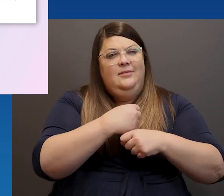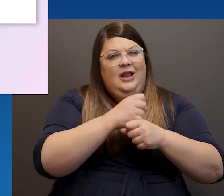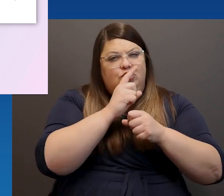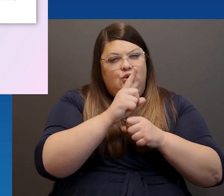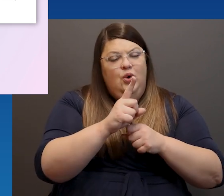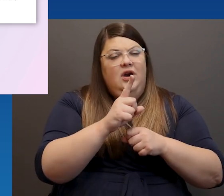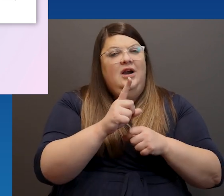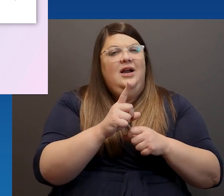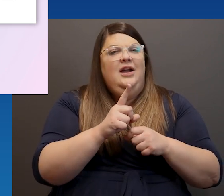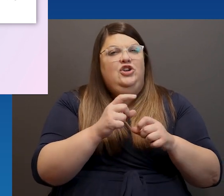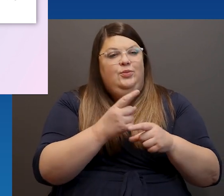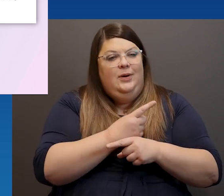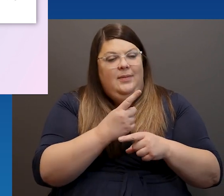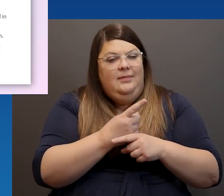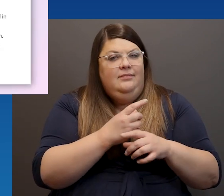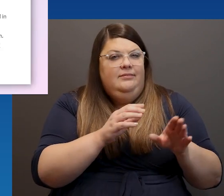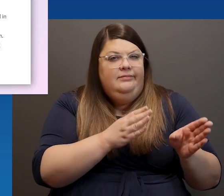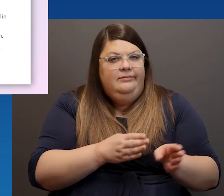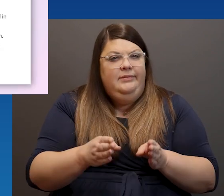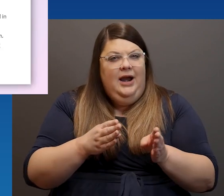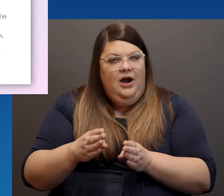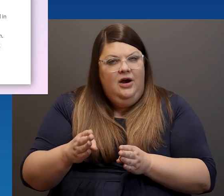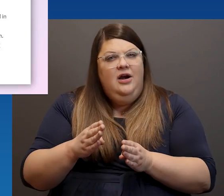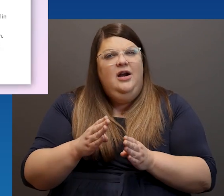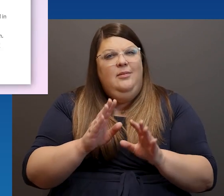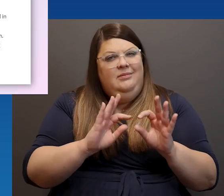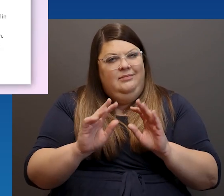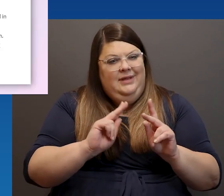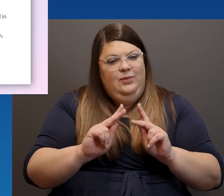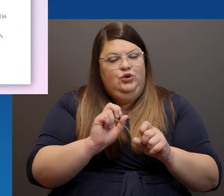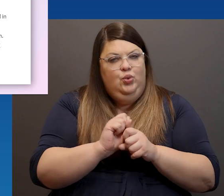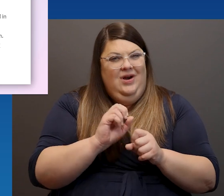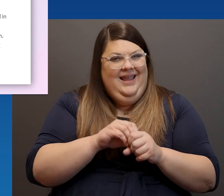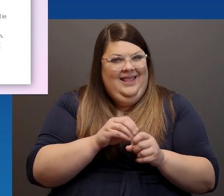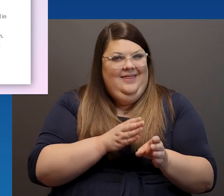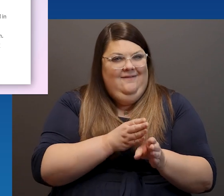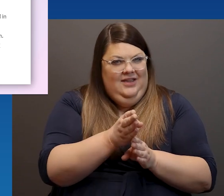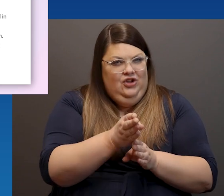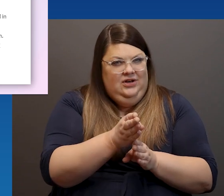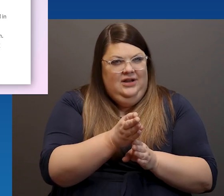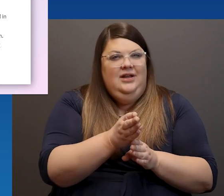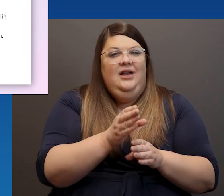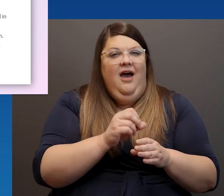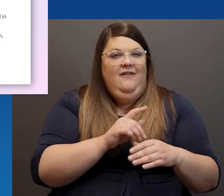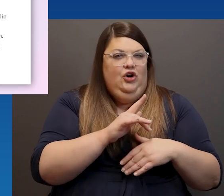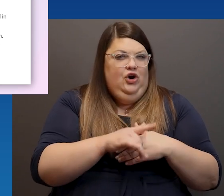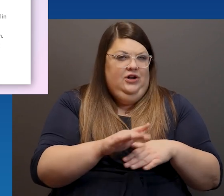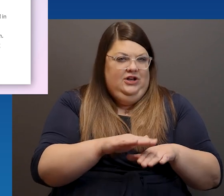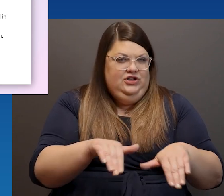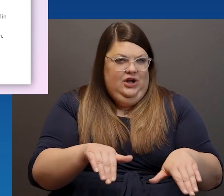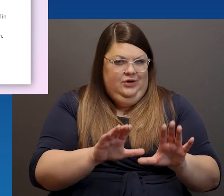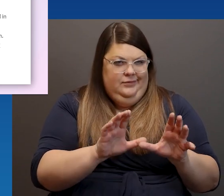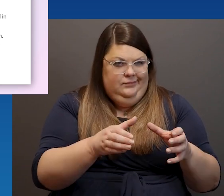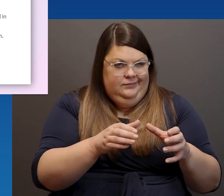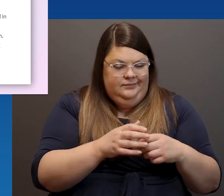to work in the field of early childhood. Families will find this important because families should feel confident that those trained in various disciplines